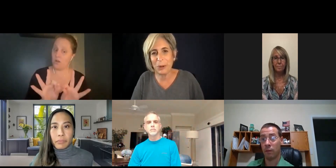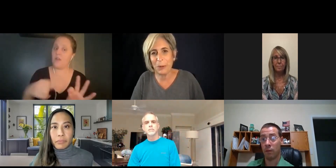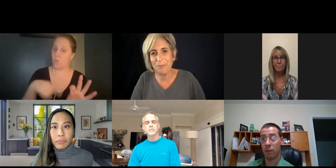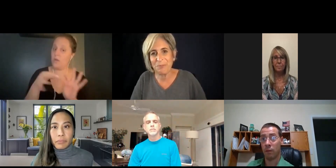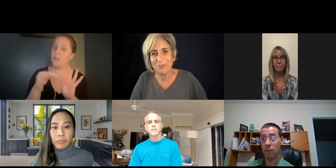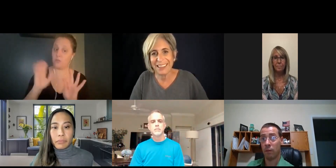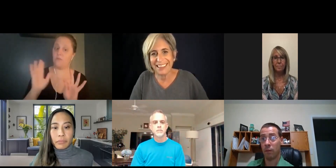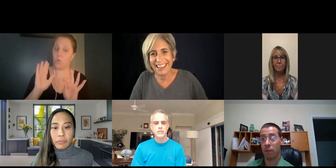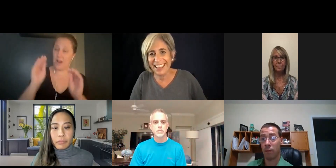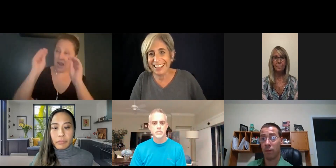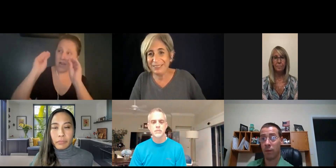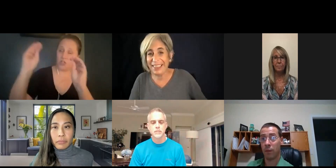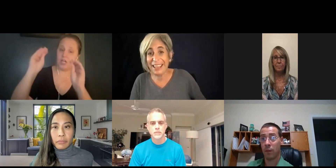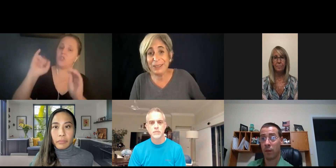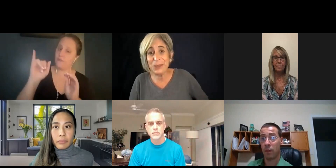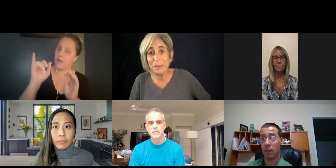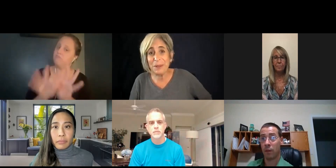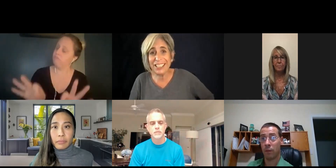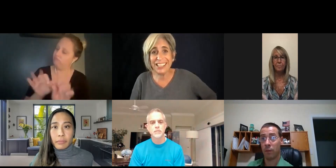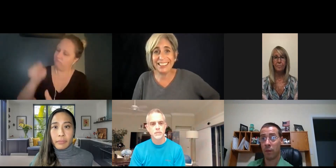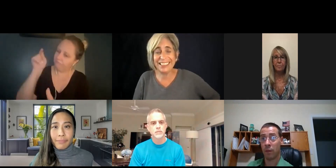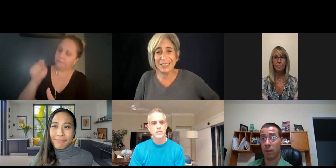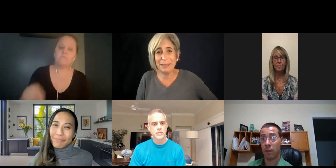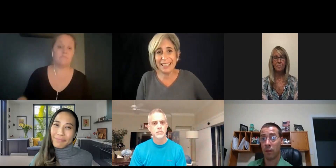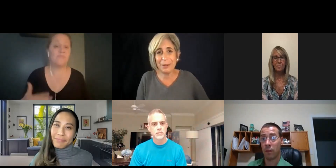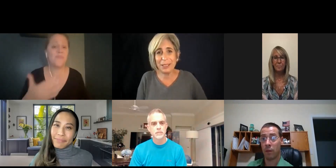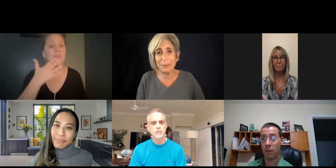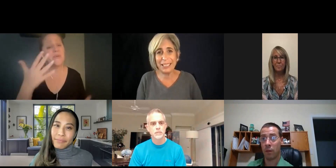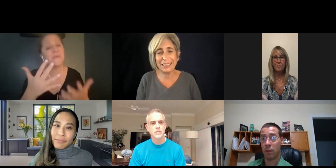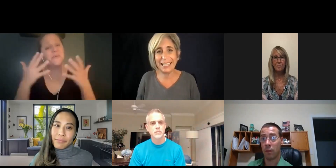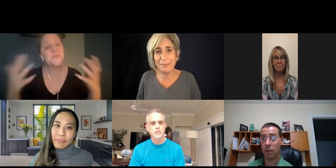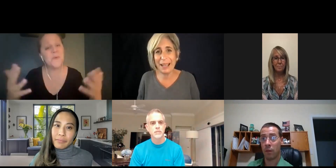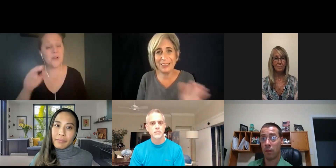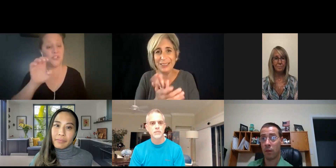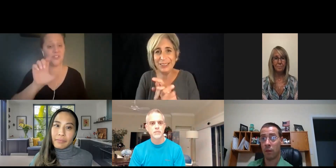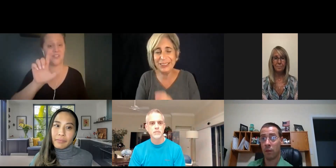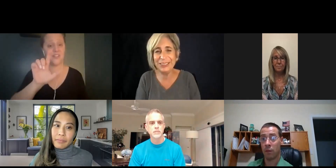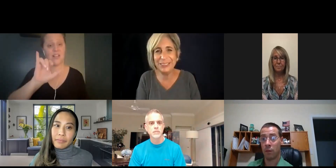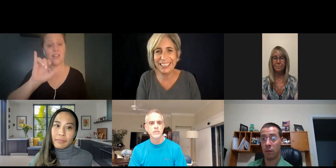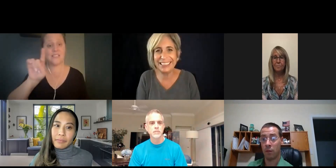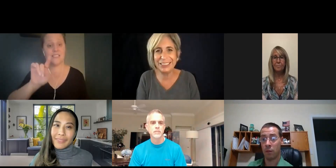it home. So, anyway, thank you so much and Elizabeth, I'm gonna bring it send it back to you to direct us next.